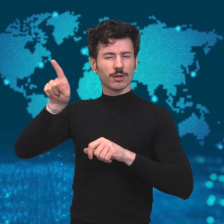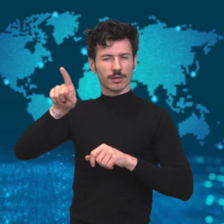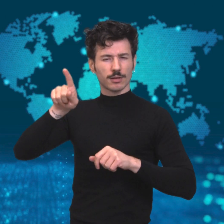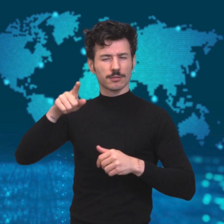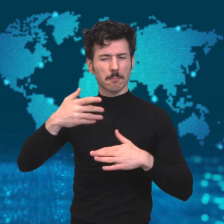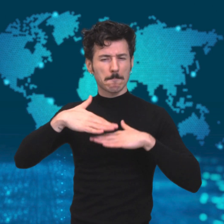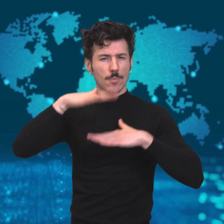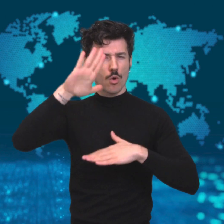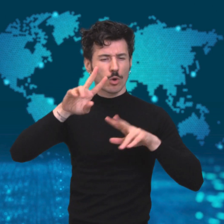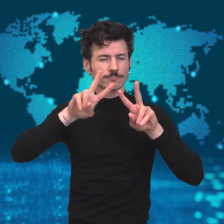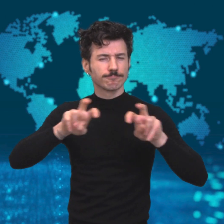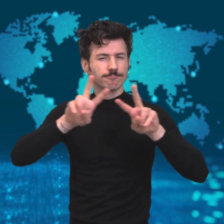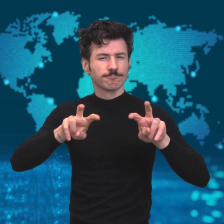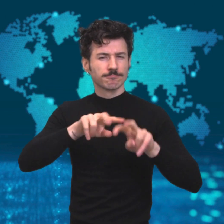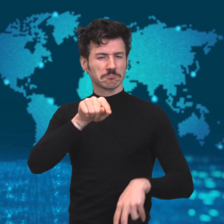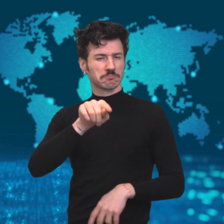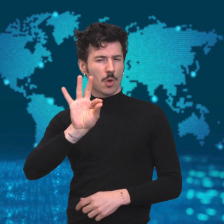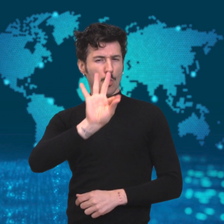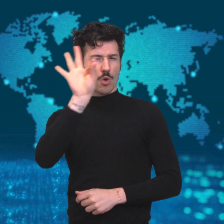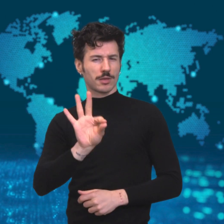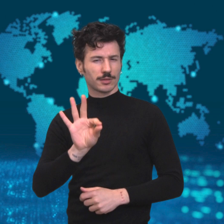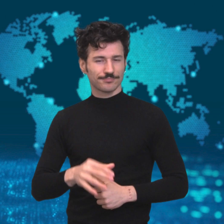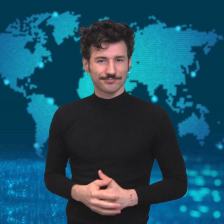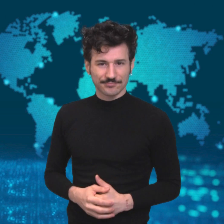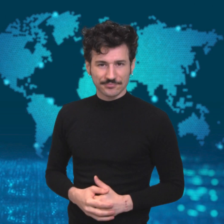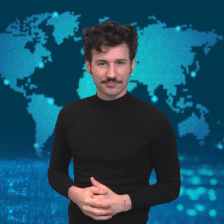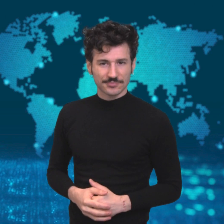are also investigating these incidents.